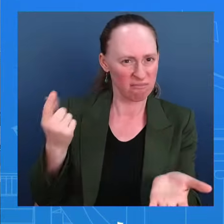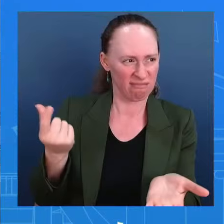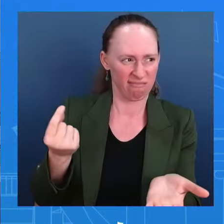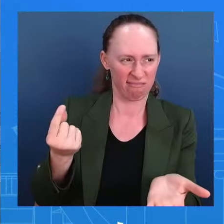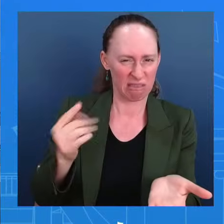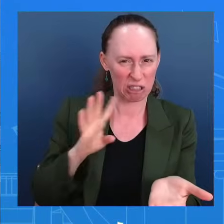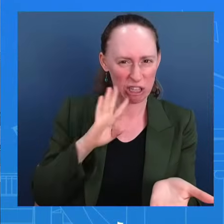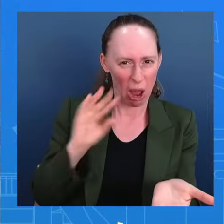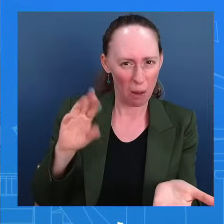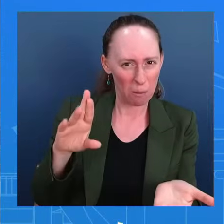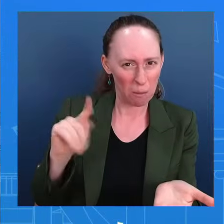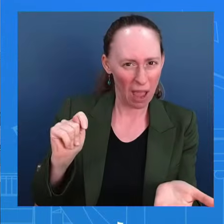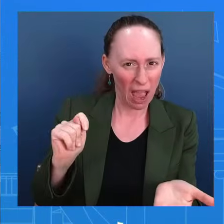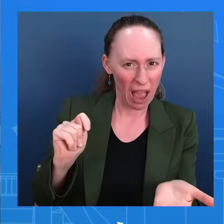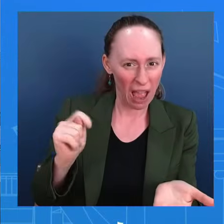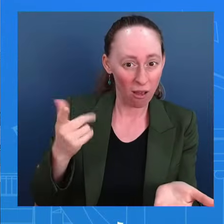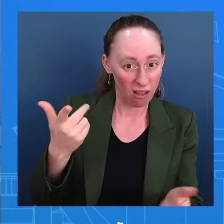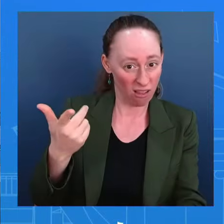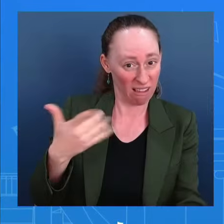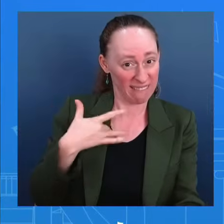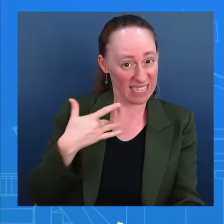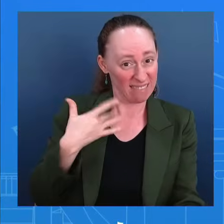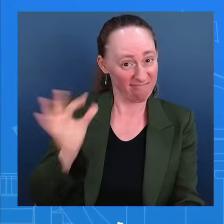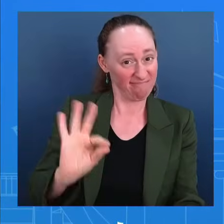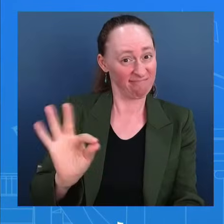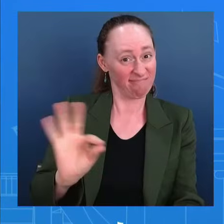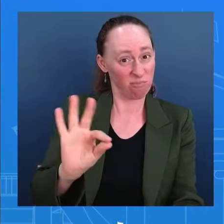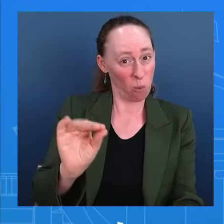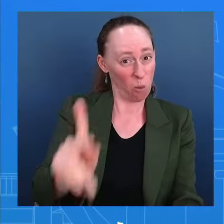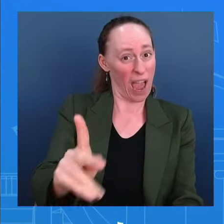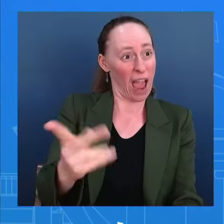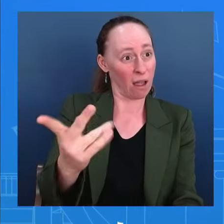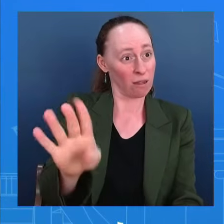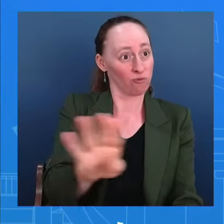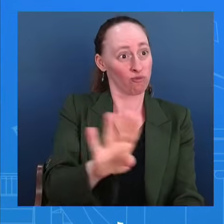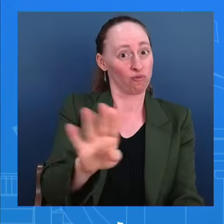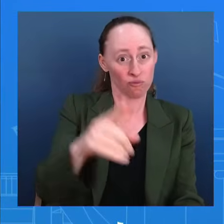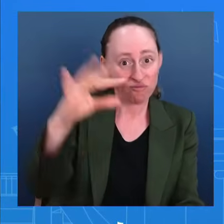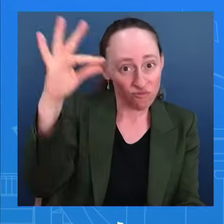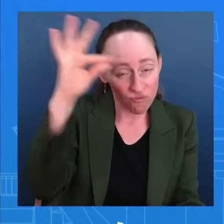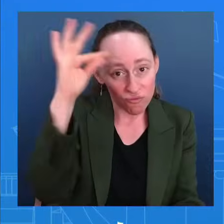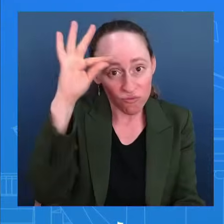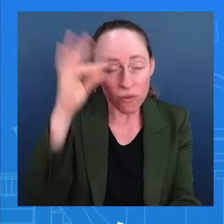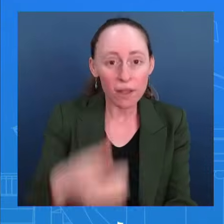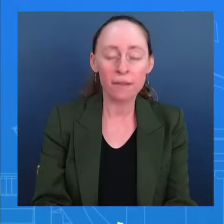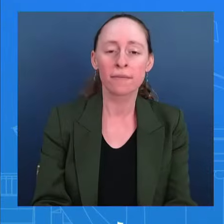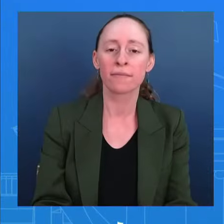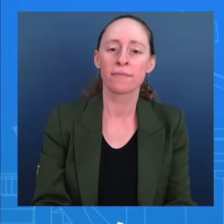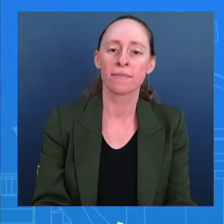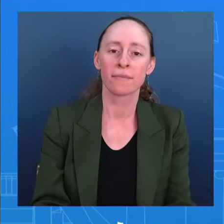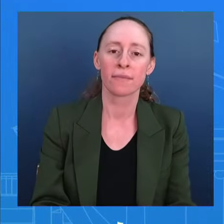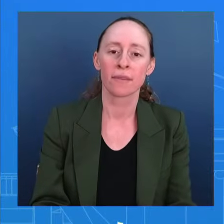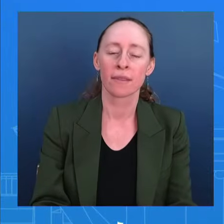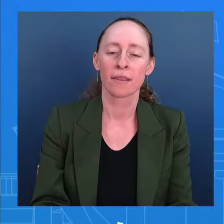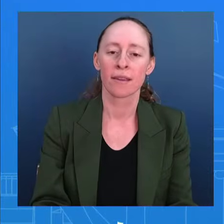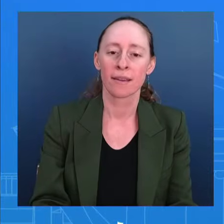with that type of conversation happening? Ms. Jean-Pierre: So, look, a couple of things. You a- -- you just asked me a slew of things there. I just -- I do want to say, I know there's the rabbi call